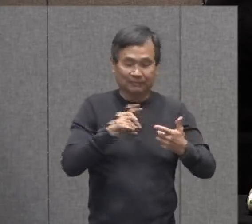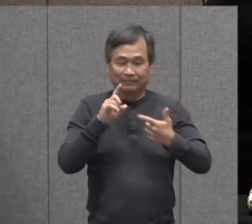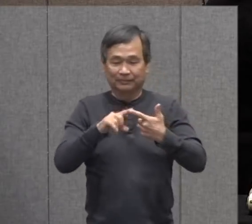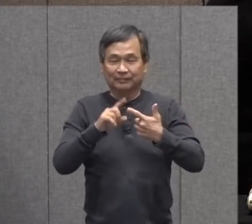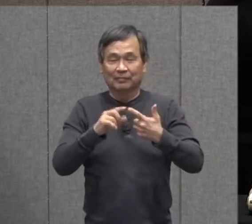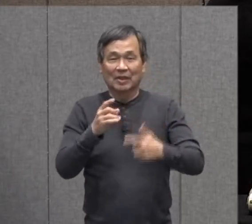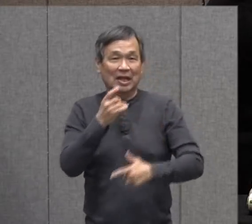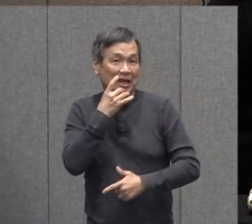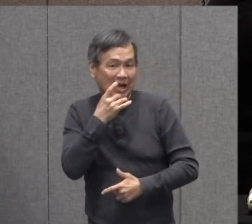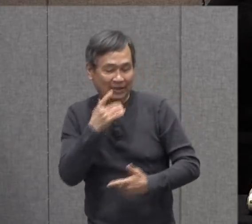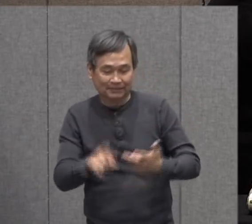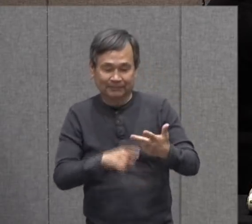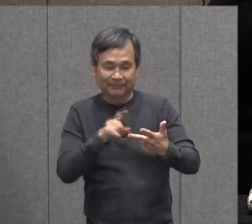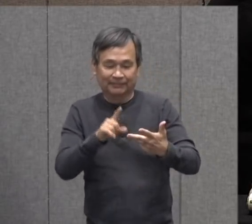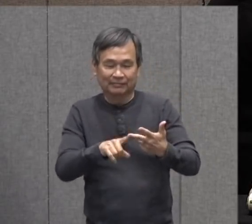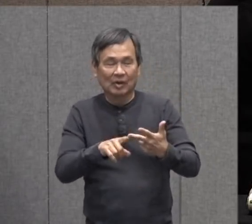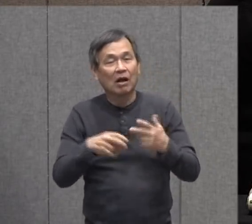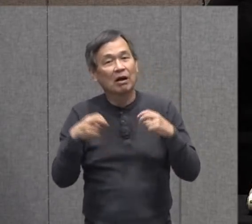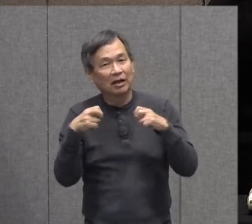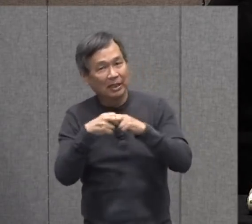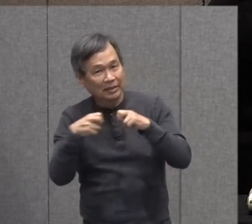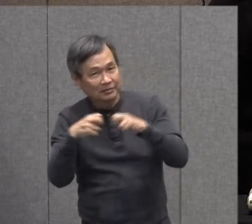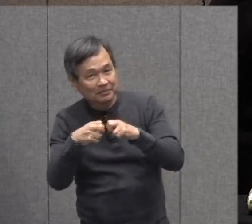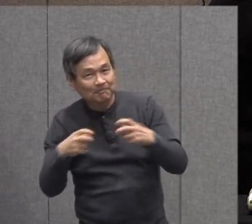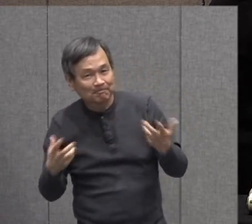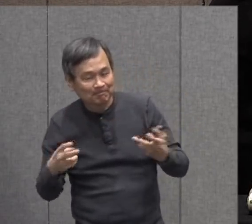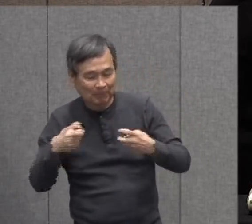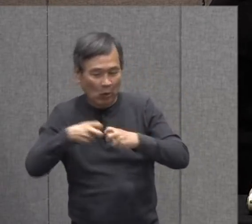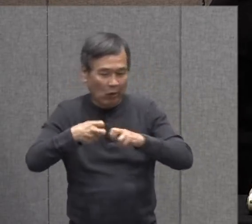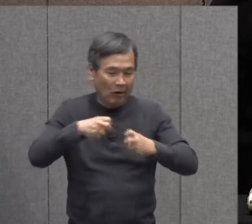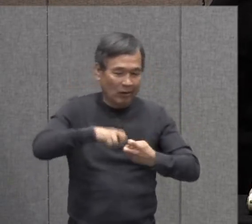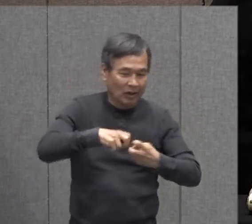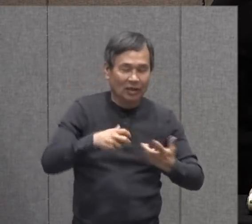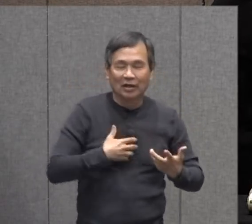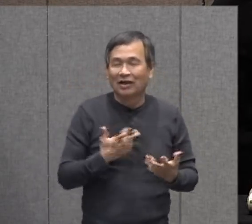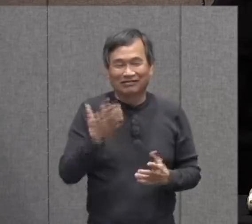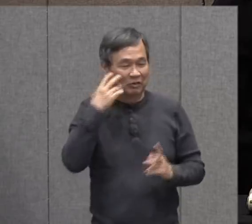Electrical energy we can see that when we use batteries